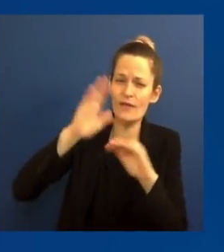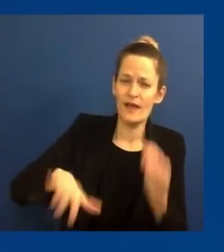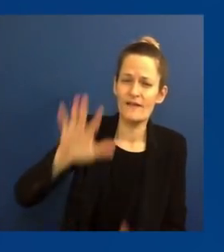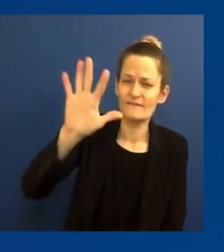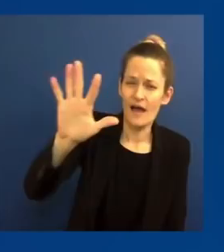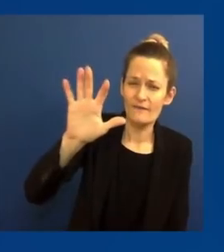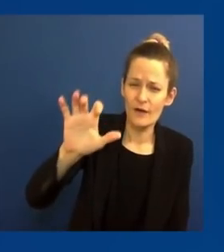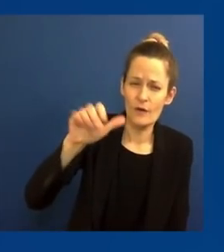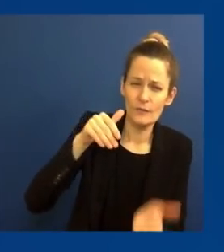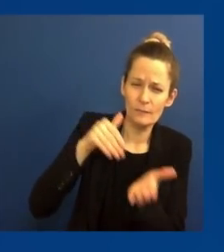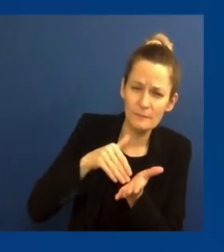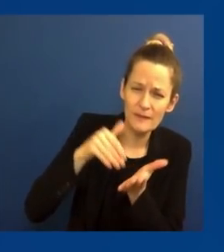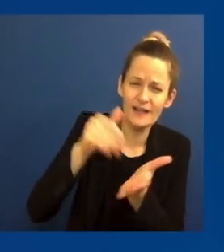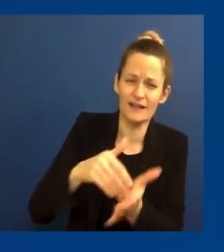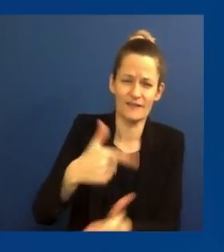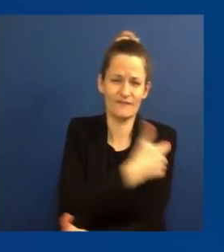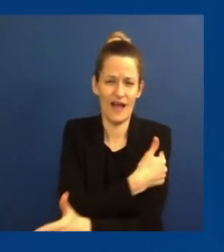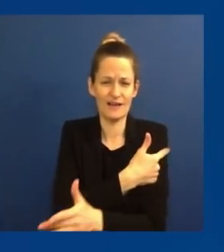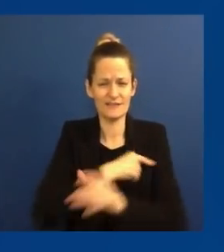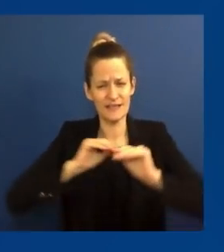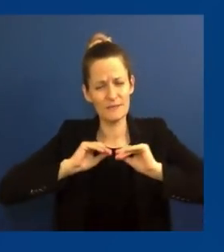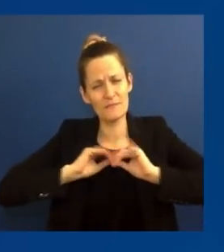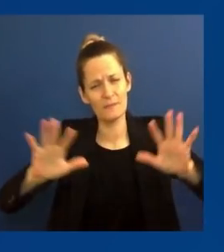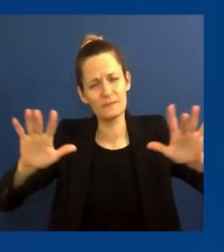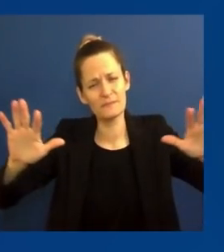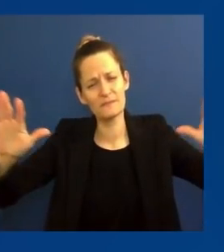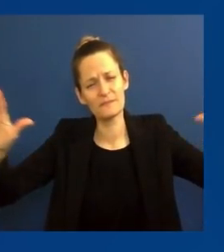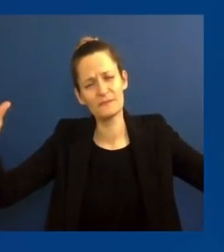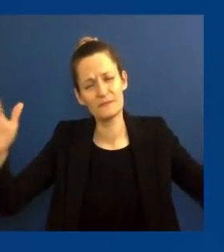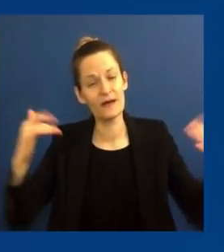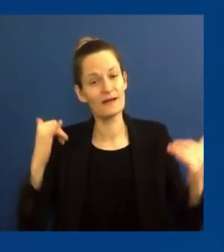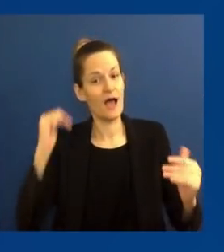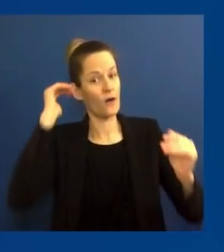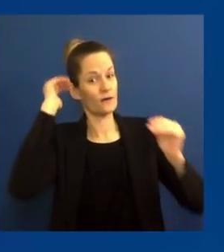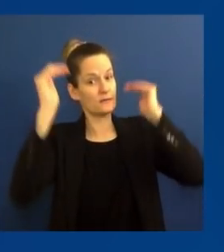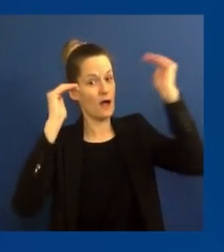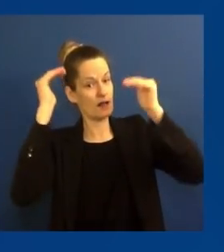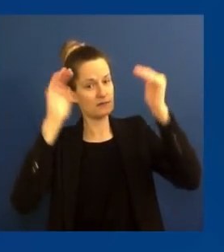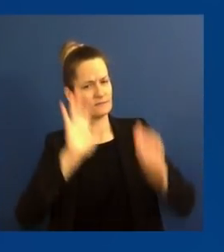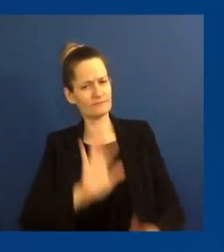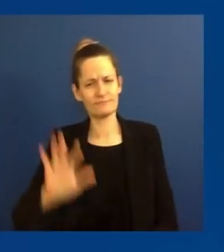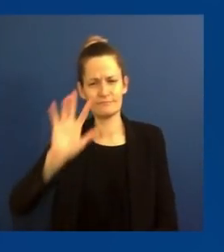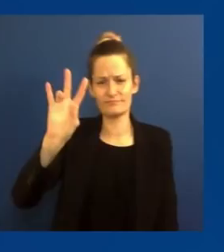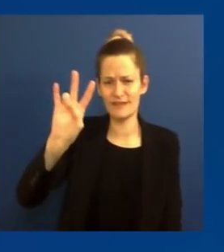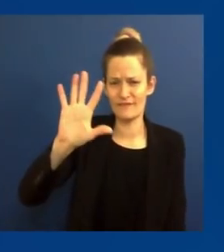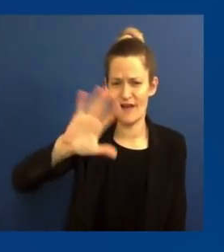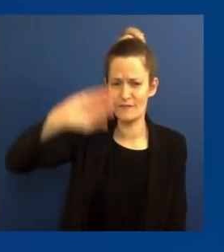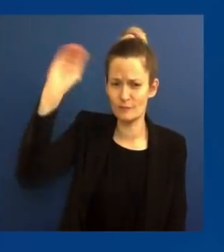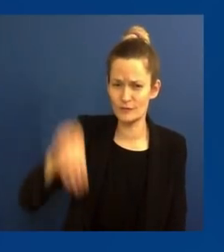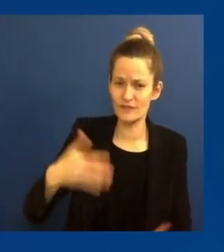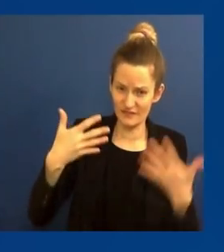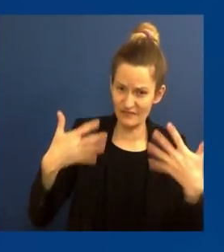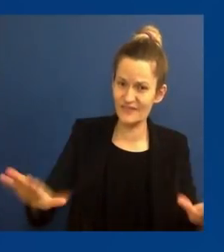Today, nearly 75 percent of adults are fully vaccinated. That's up from just 1 percent at this time last year.